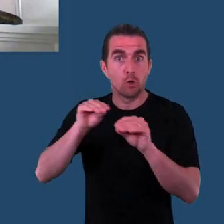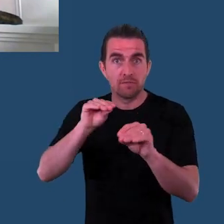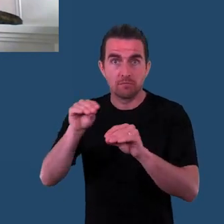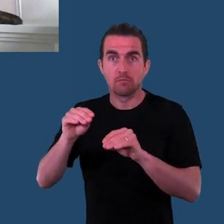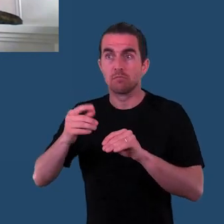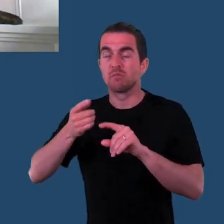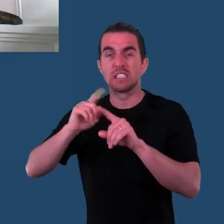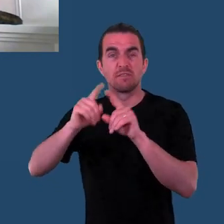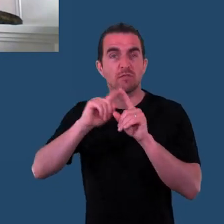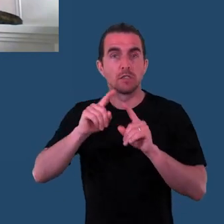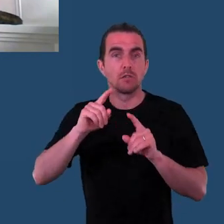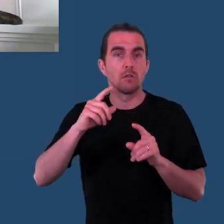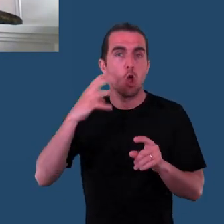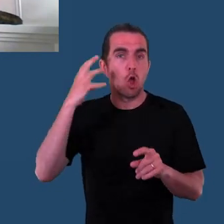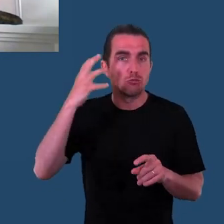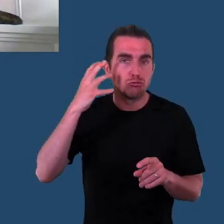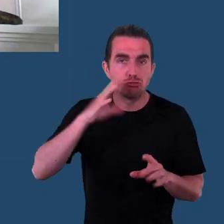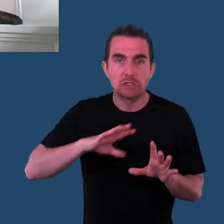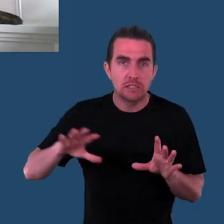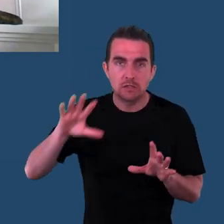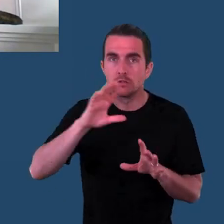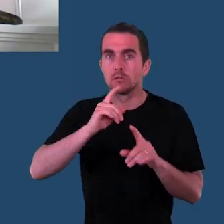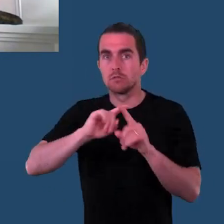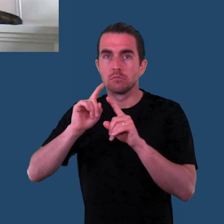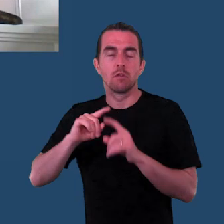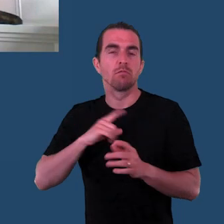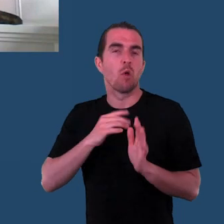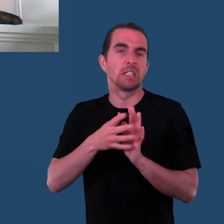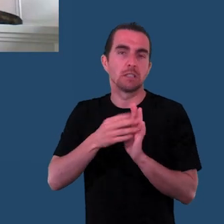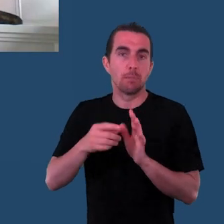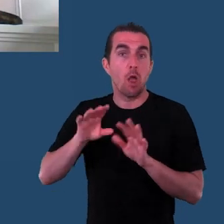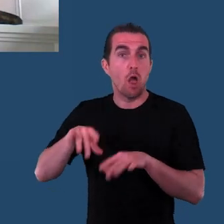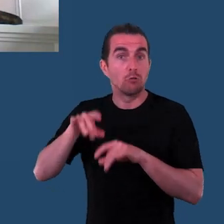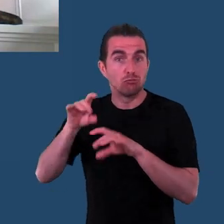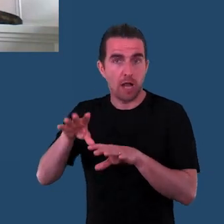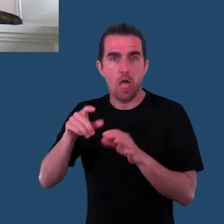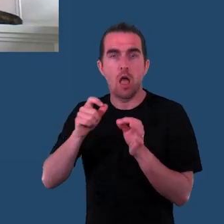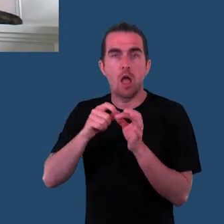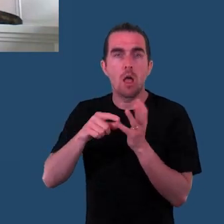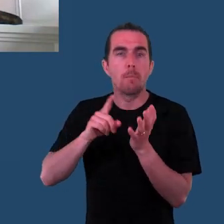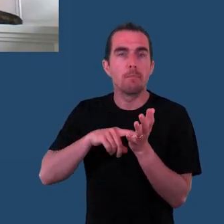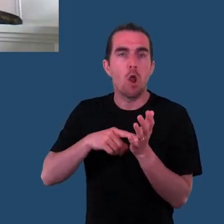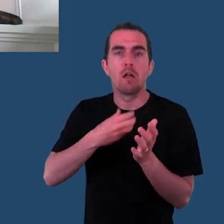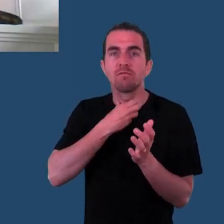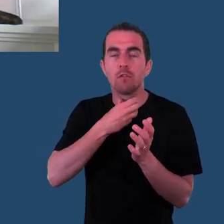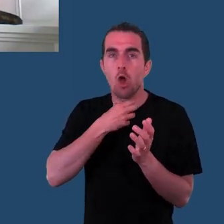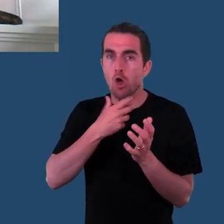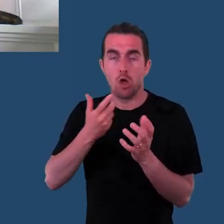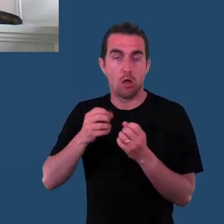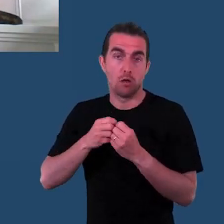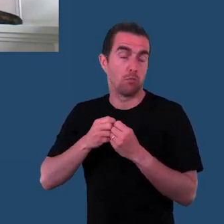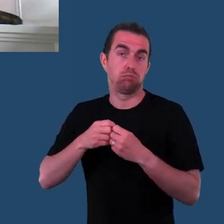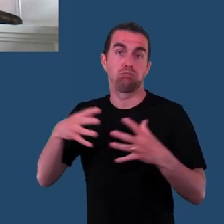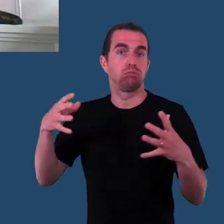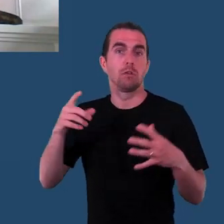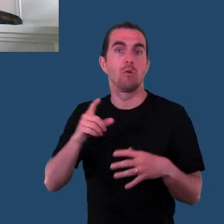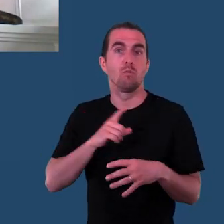just between different countries, and the knock-on effect. Take Australia, and bull frogs and rabbits that have gone out of control